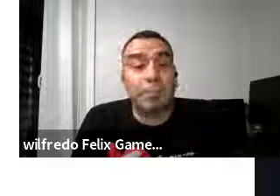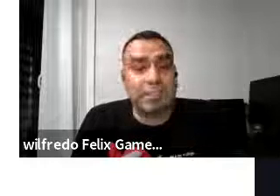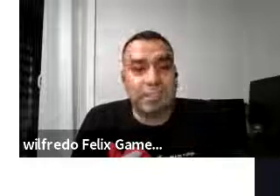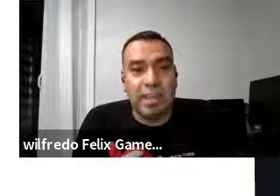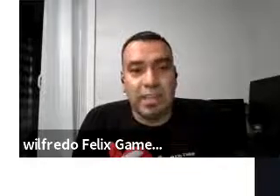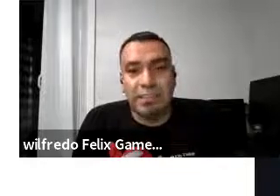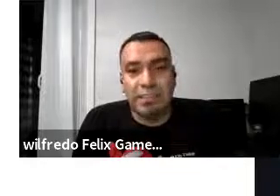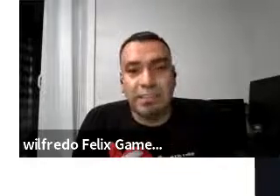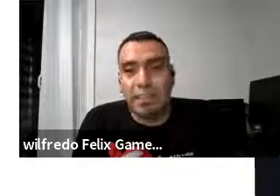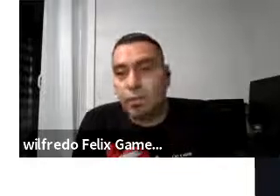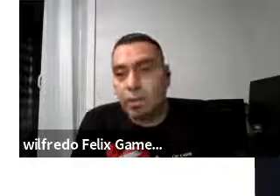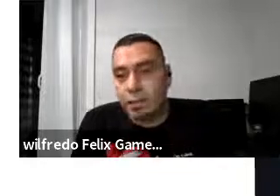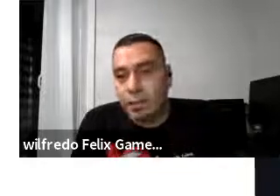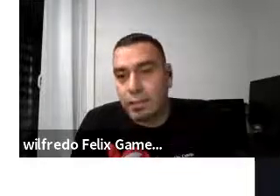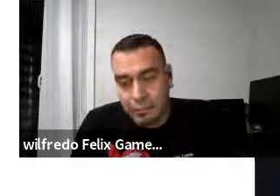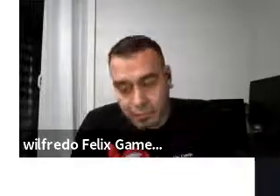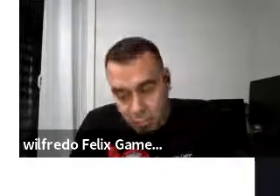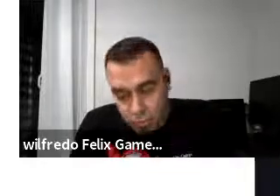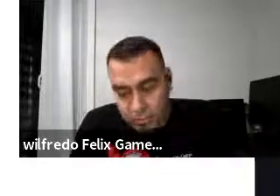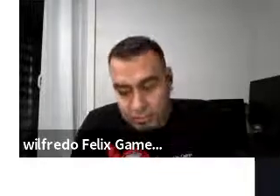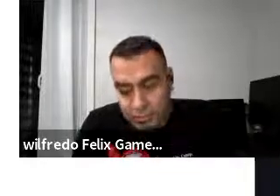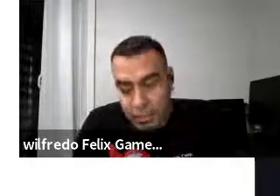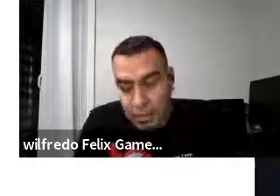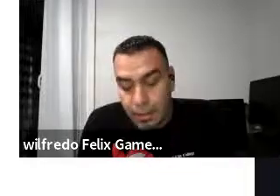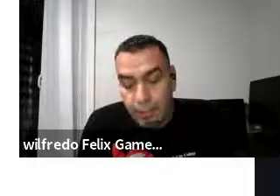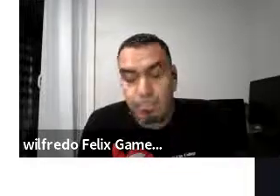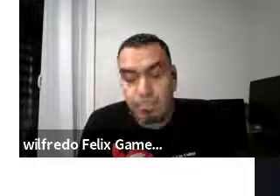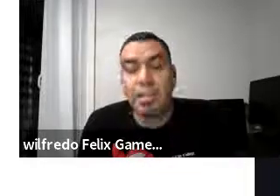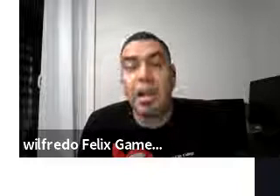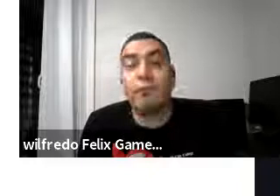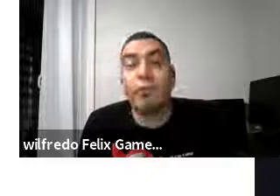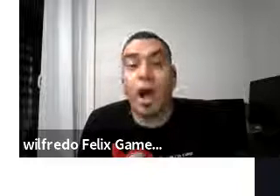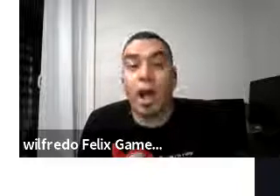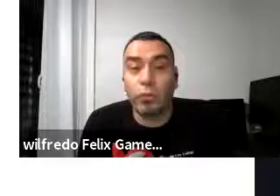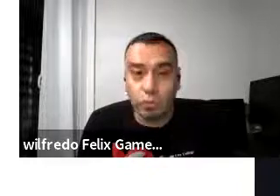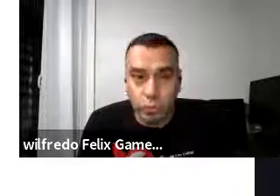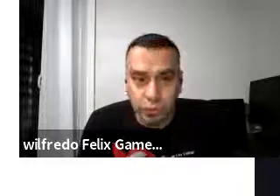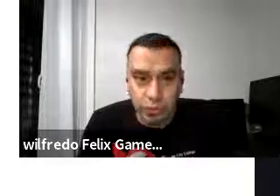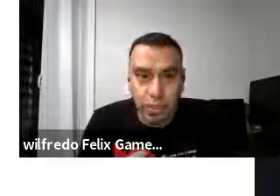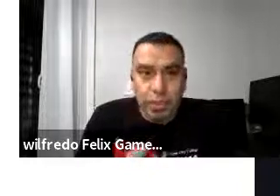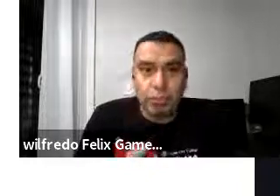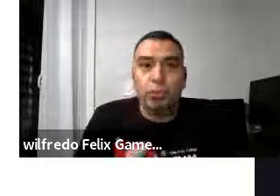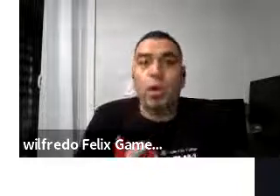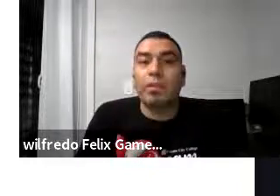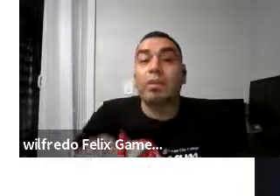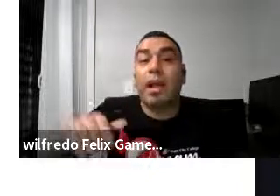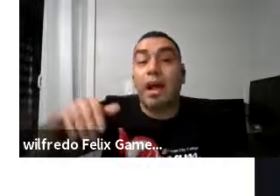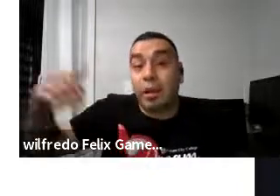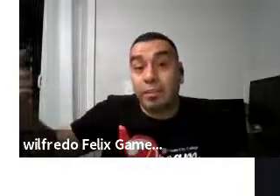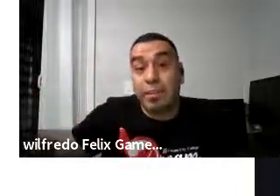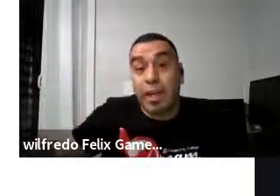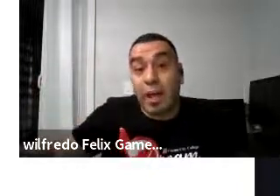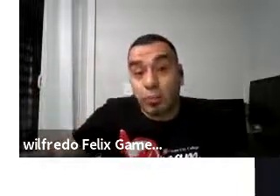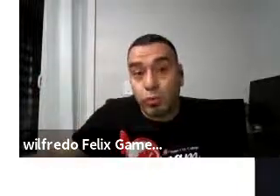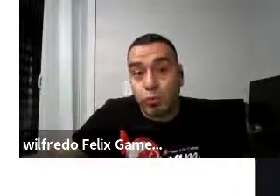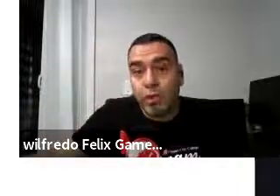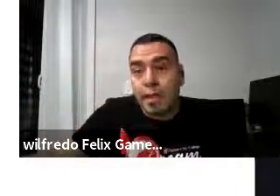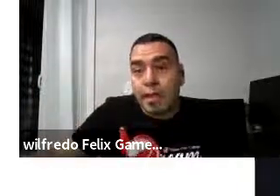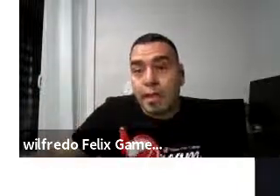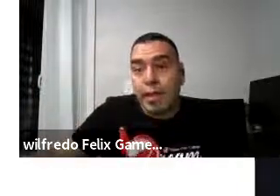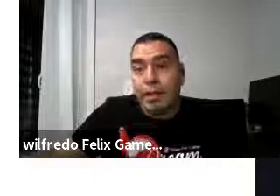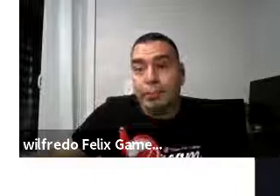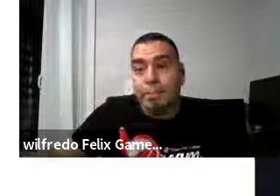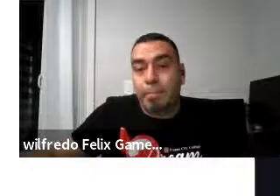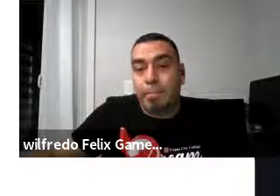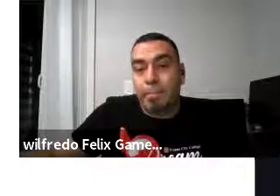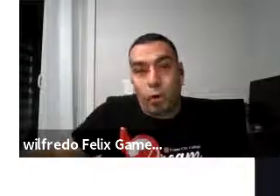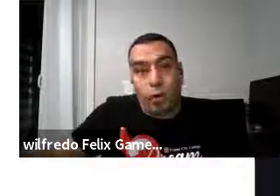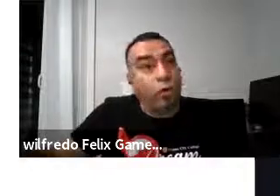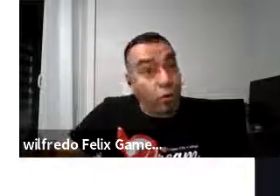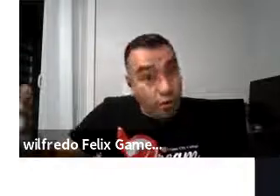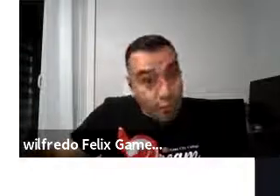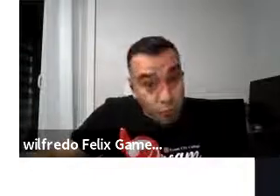the ASPCA, the Senate bill CCA which is this a lot for our students, students who are attending or attending our school in or or